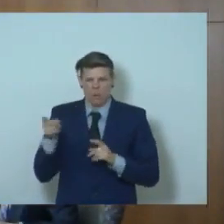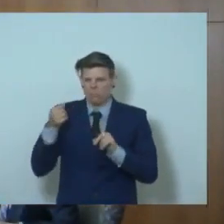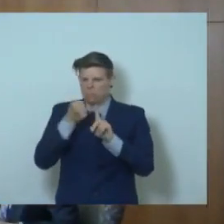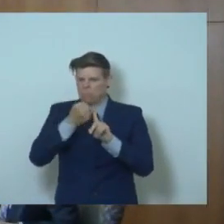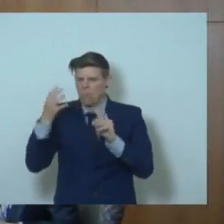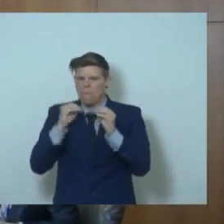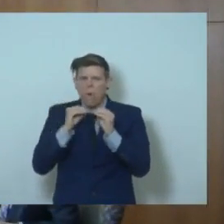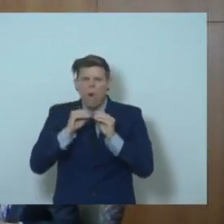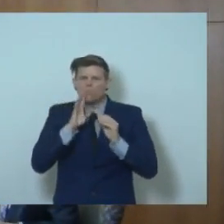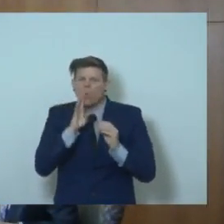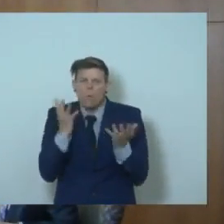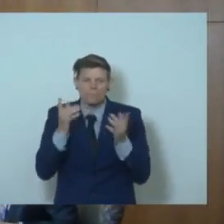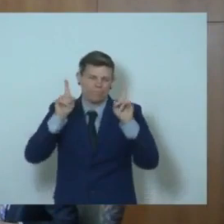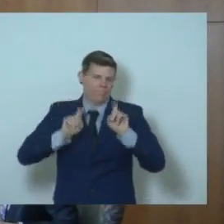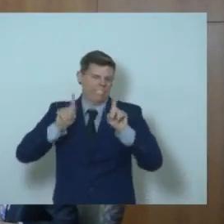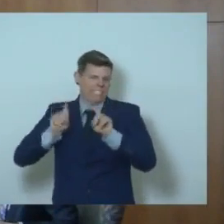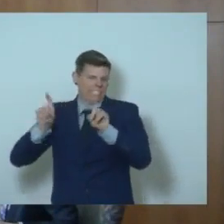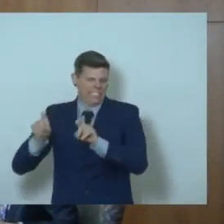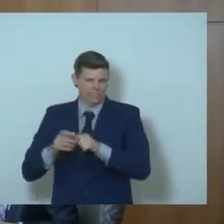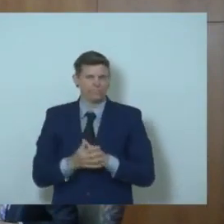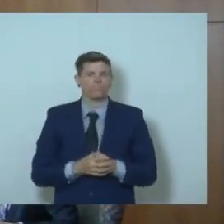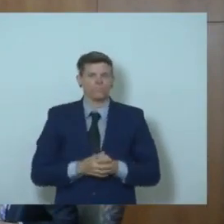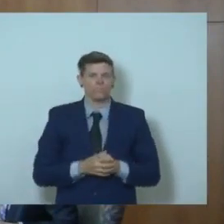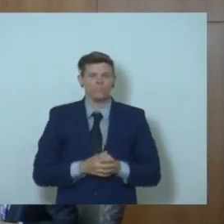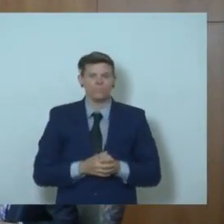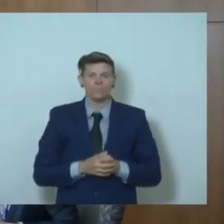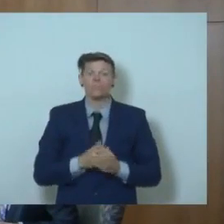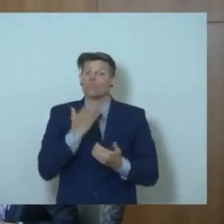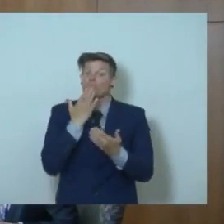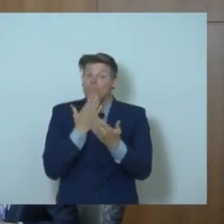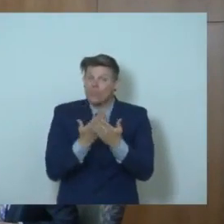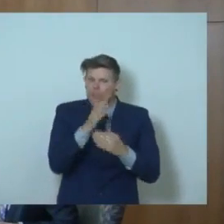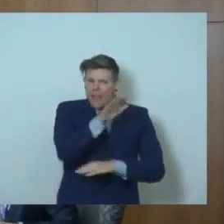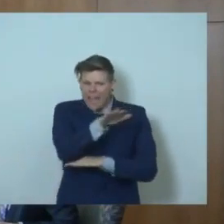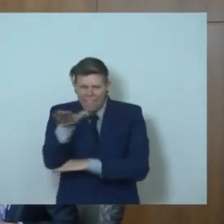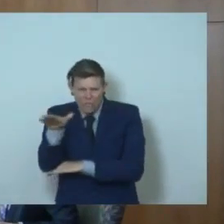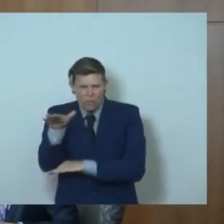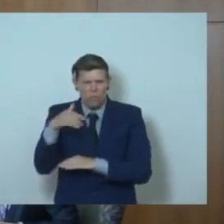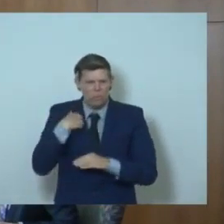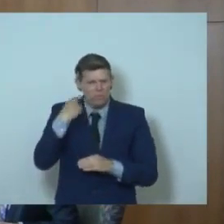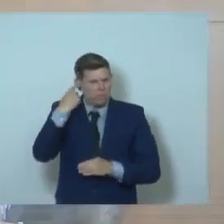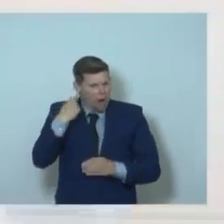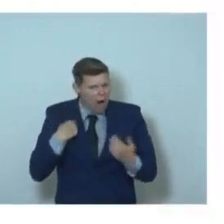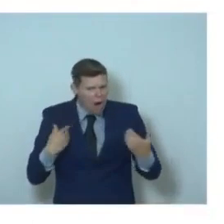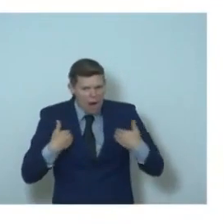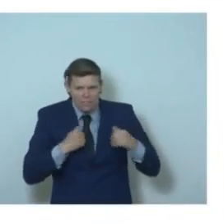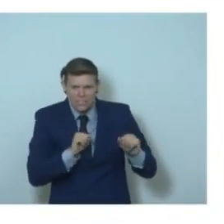GO NOW TO SECRETARY CONKEL WILL GIVE YOU SOME MORE TESTING INFORMATION. THANK YOU SECRETARY. GOOD AFTERNOON.